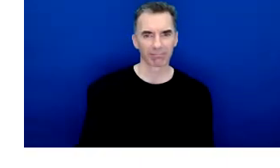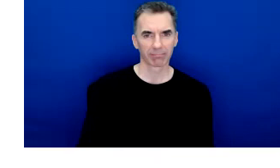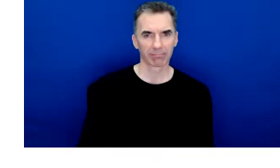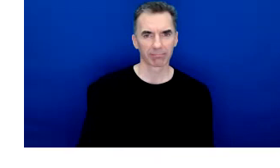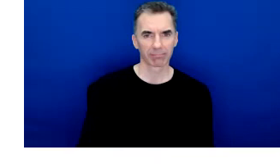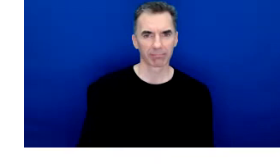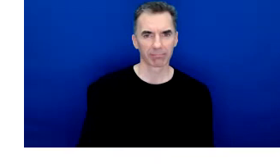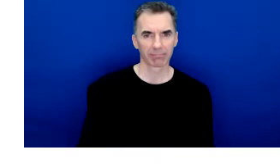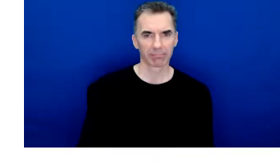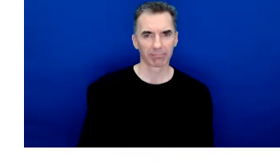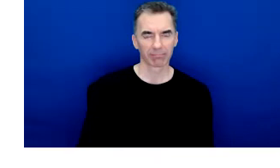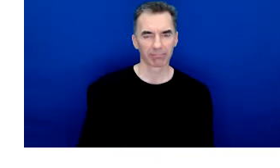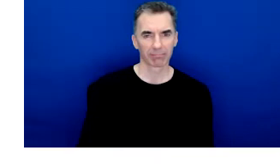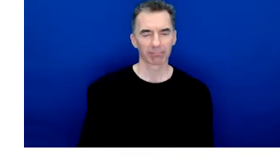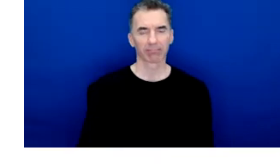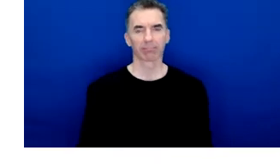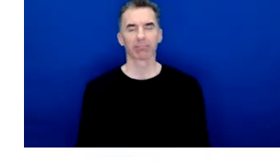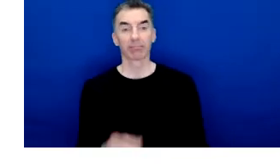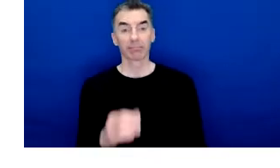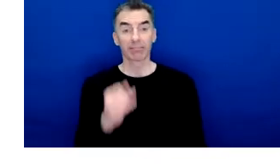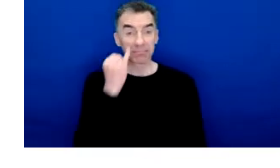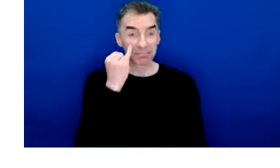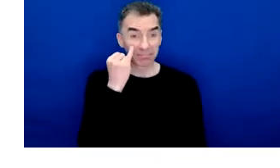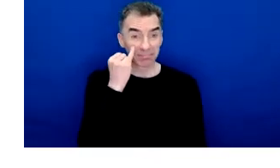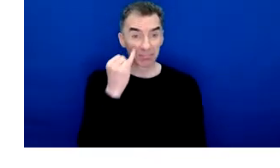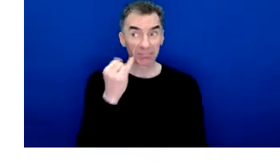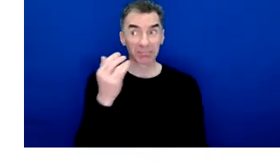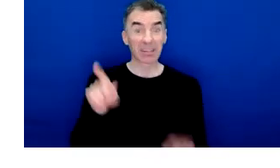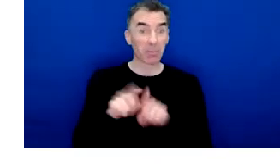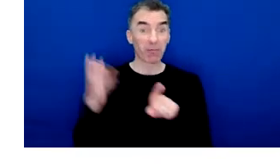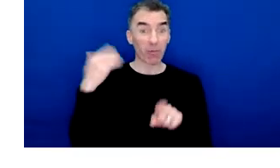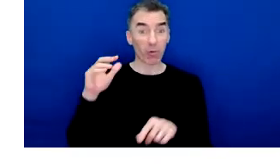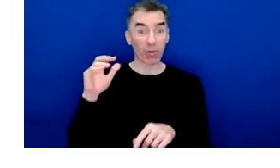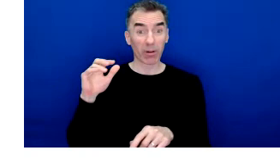And already distributed. So if you learned something in the last session or this one